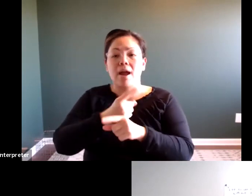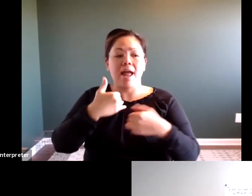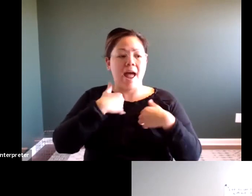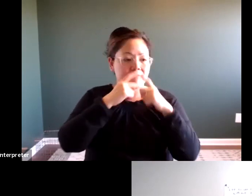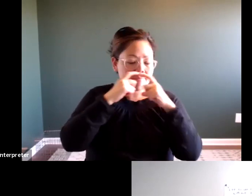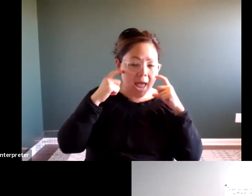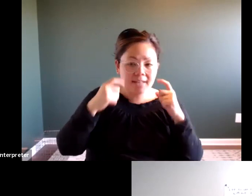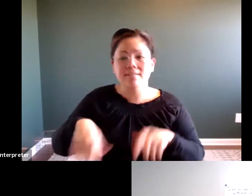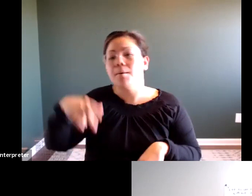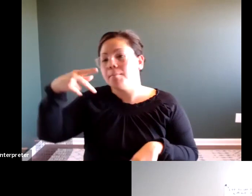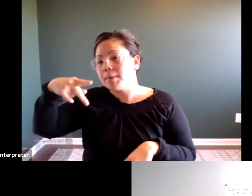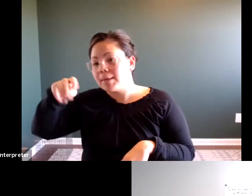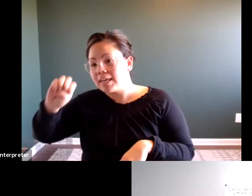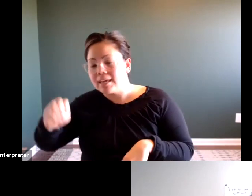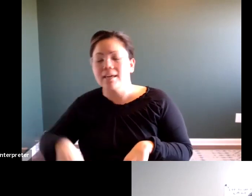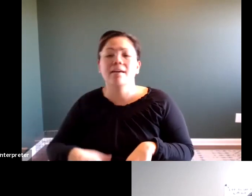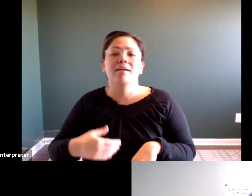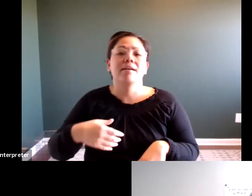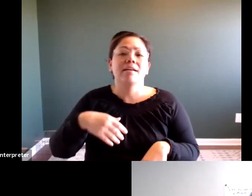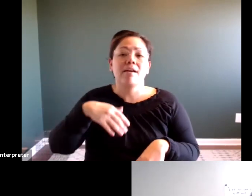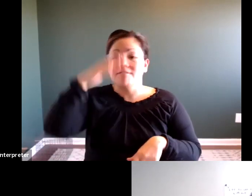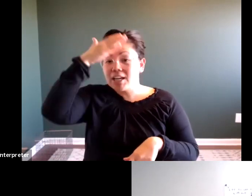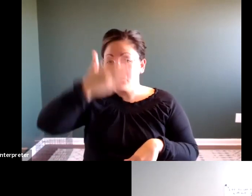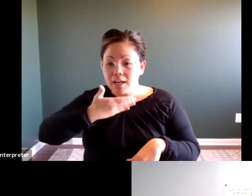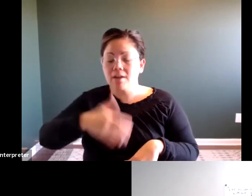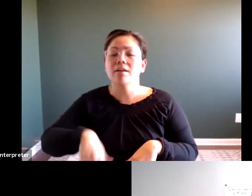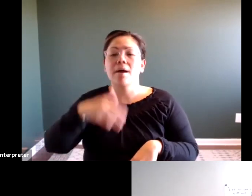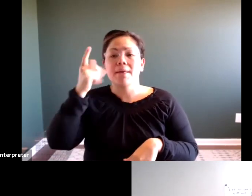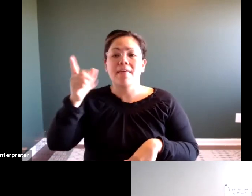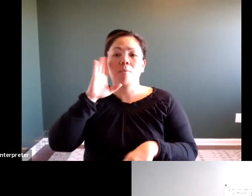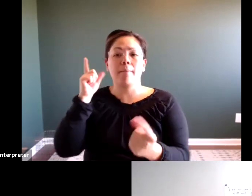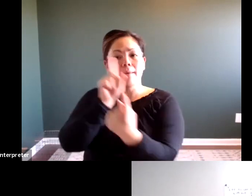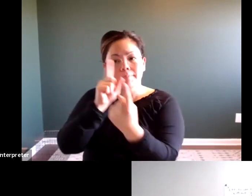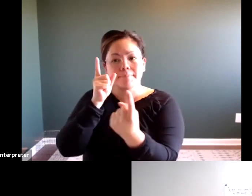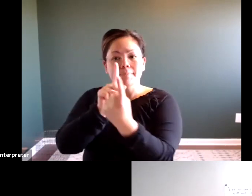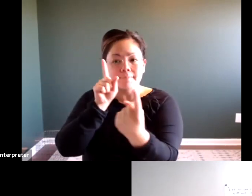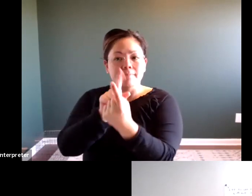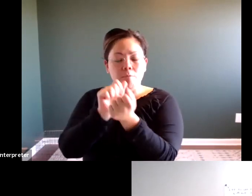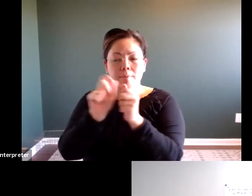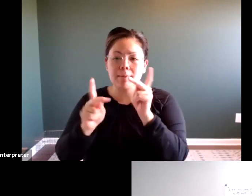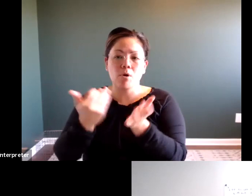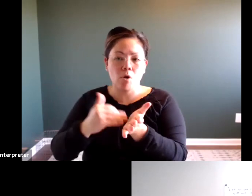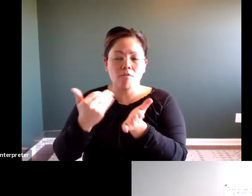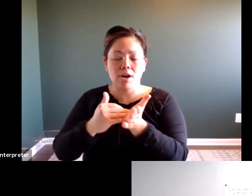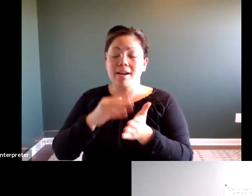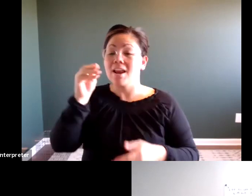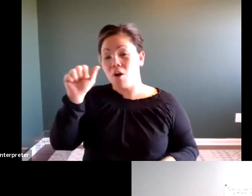So it has a mask, even a face shield 'cause they're gonna be in people's faces kind of over and over again. Additionally, there's some checks.